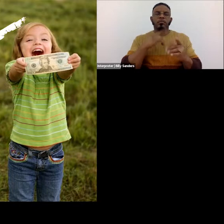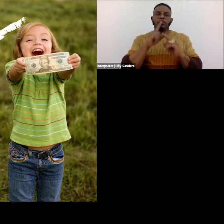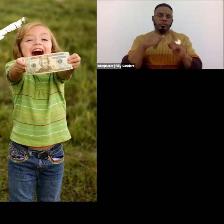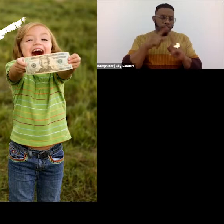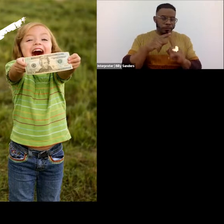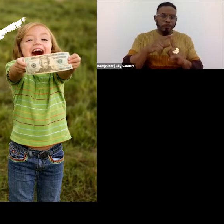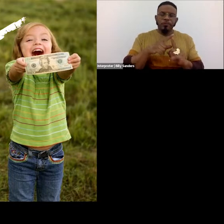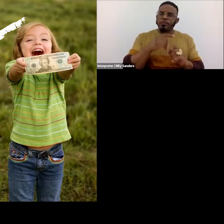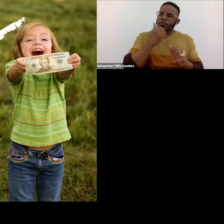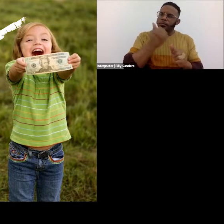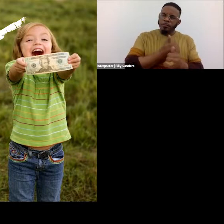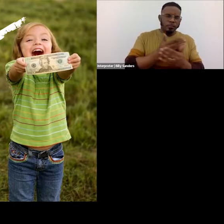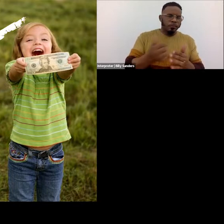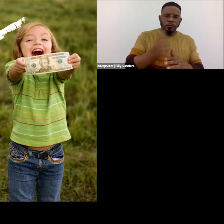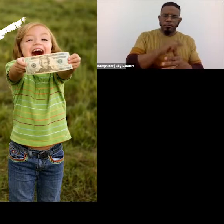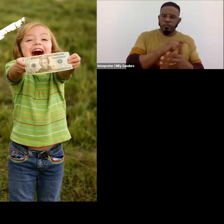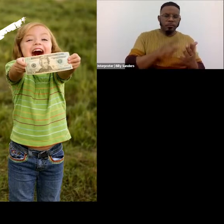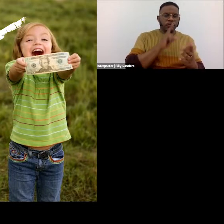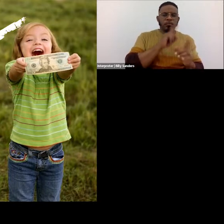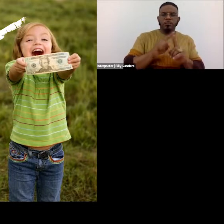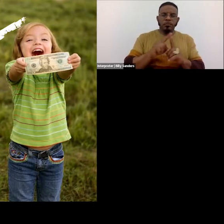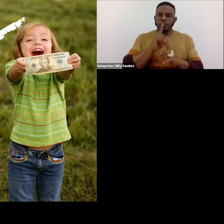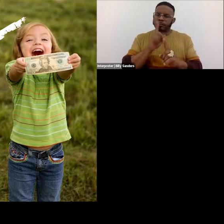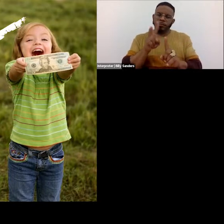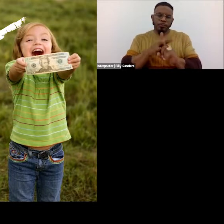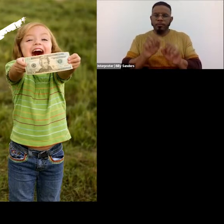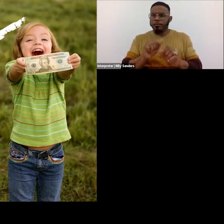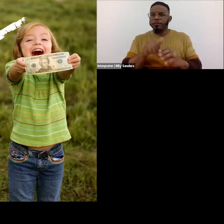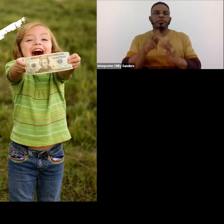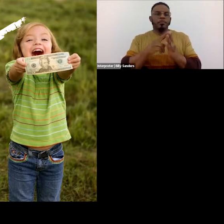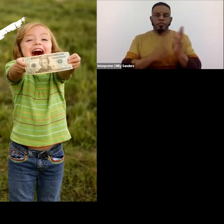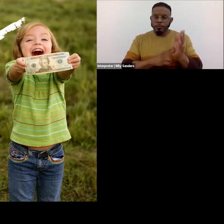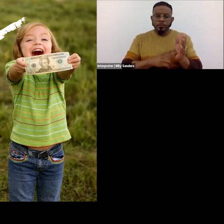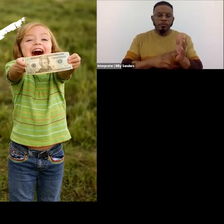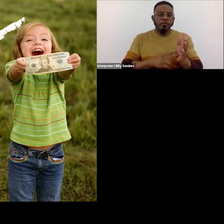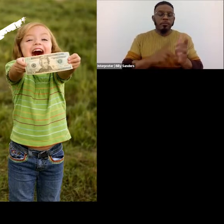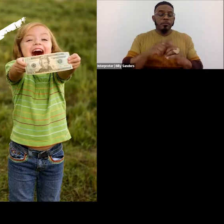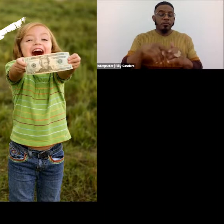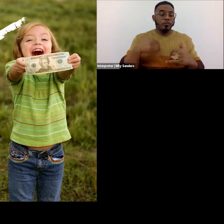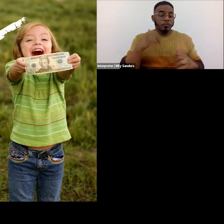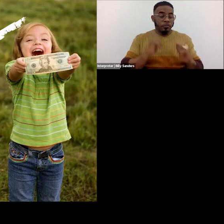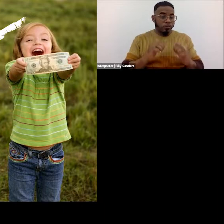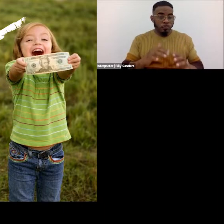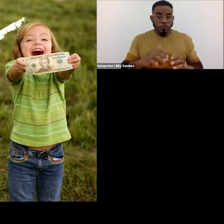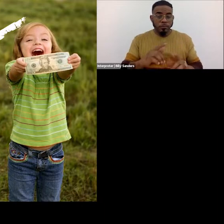but everything else would also be applicable in the contract to young performers as well.